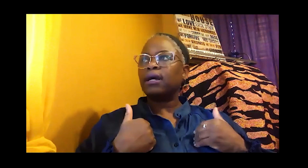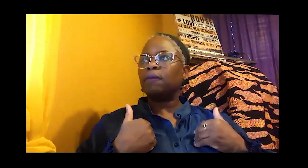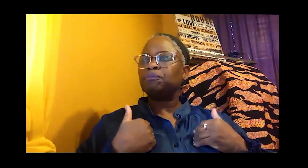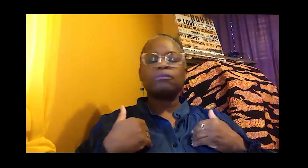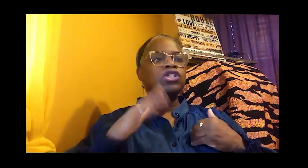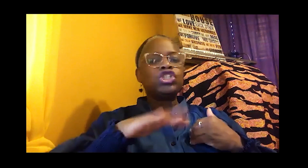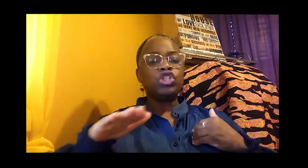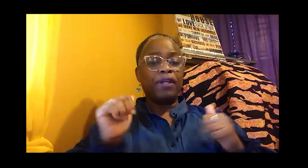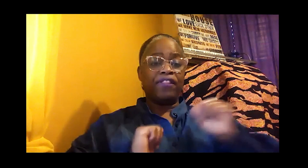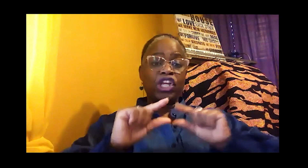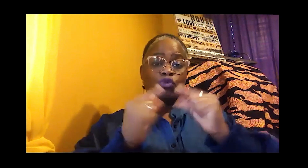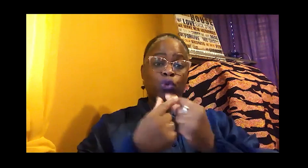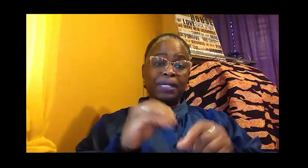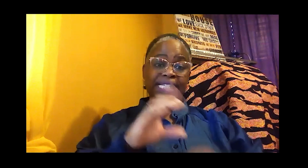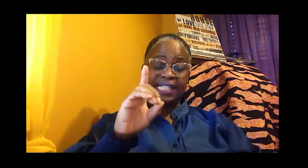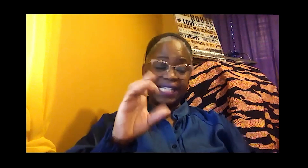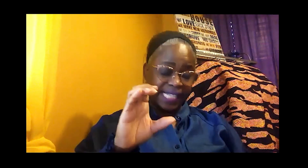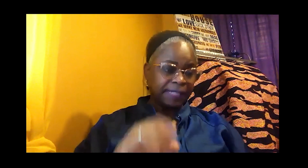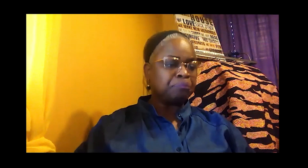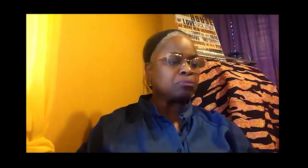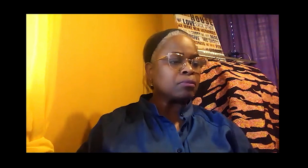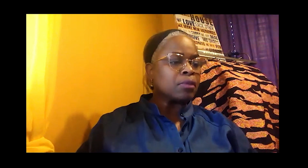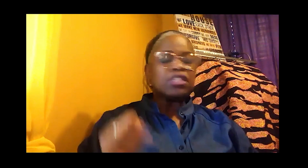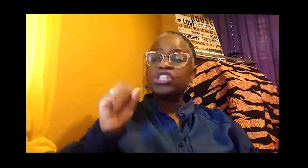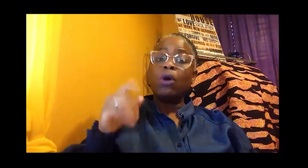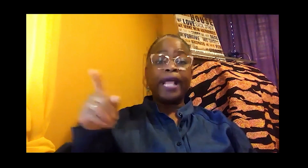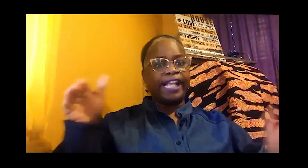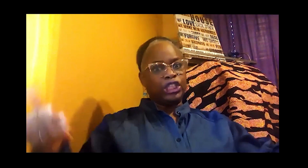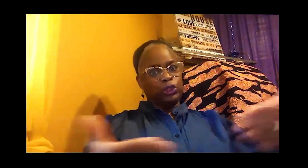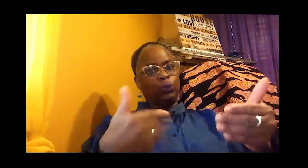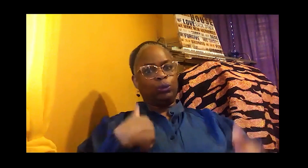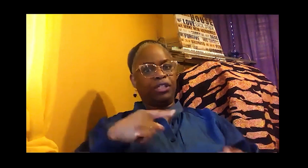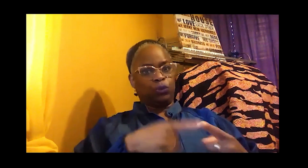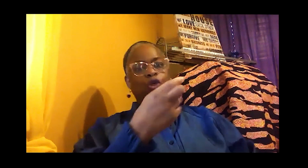a friend who was a director of a children's theater group here in Washington, DC - my